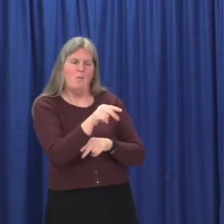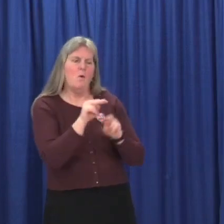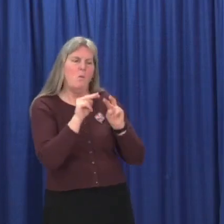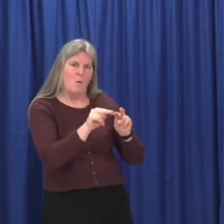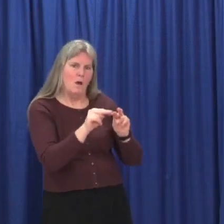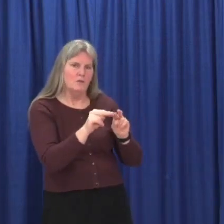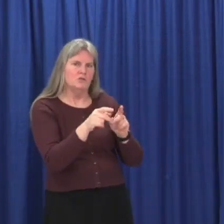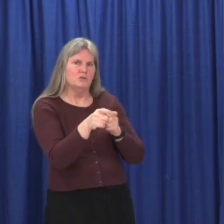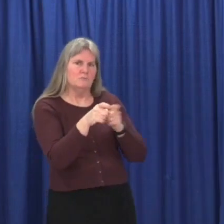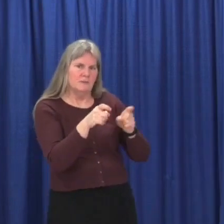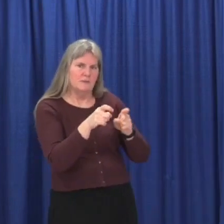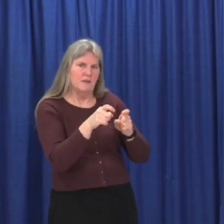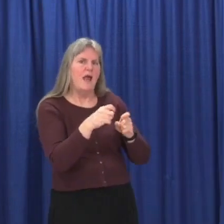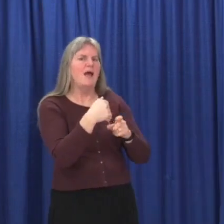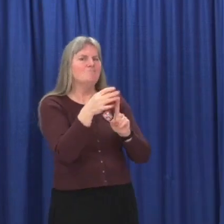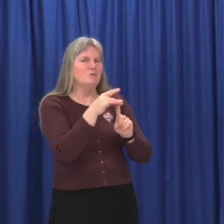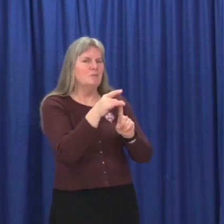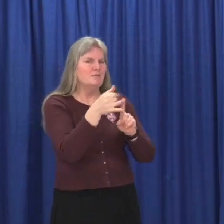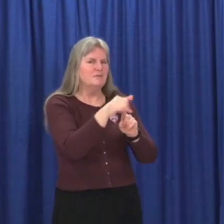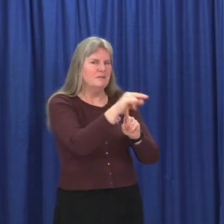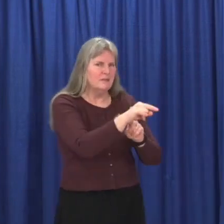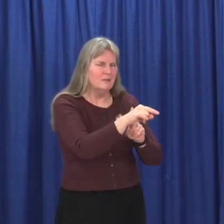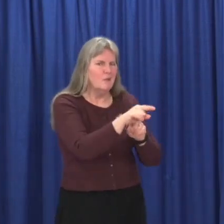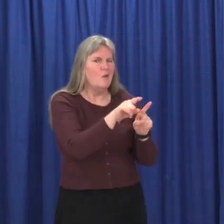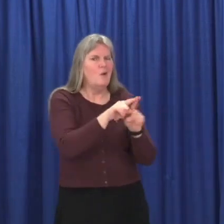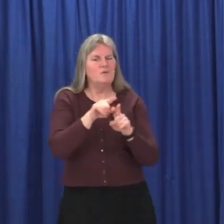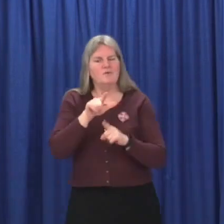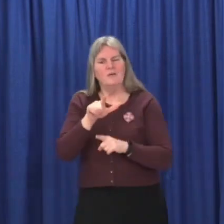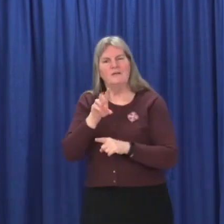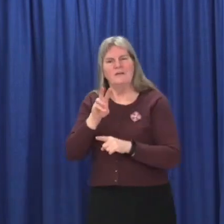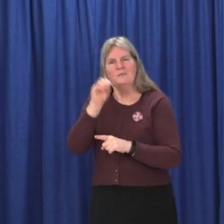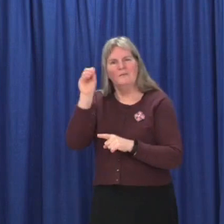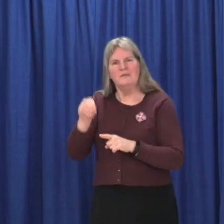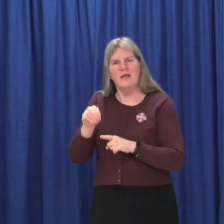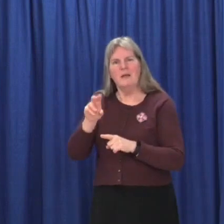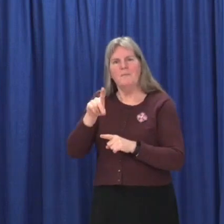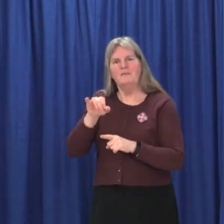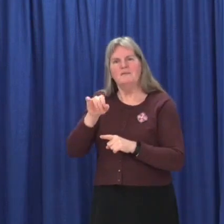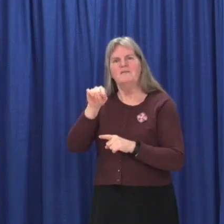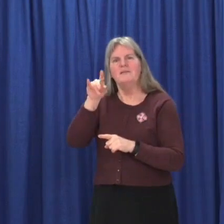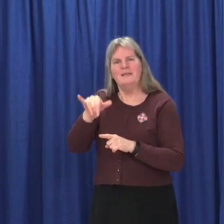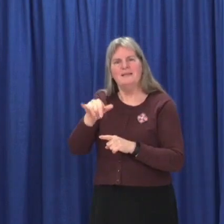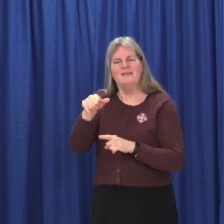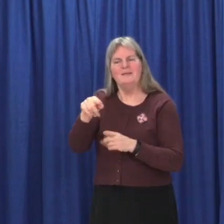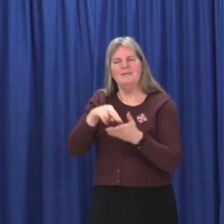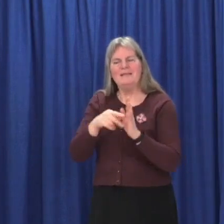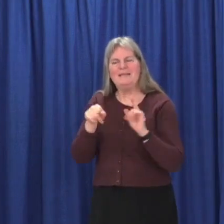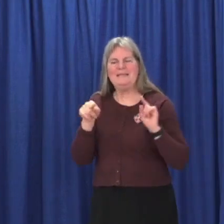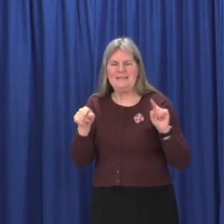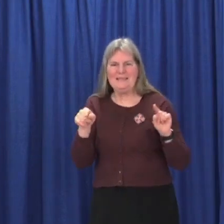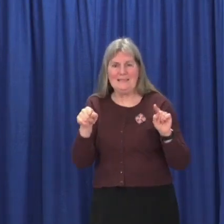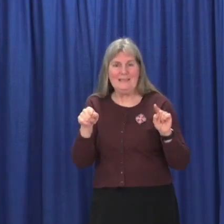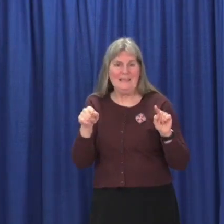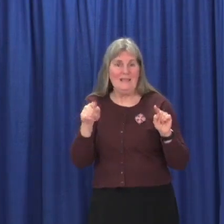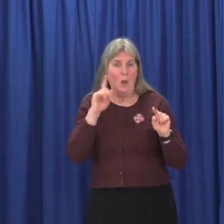every day and we still have a 26% percent positivity, which indicate that we are on the downslope and we are